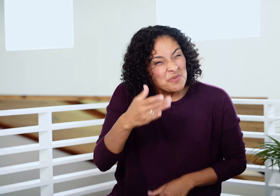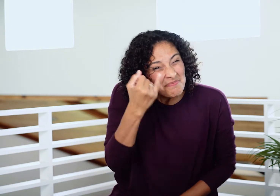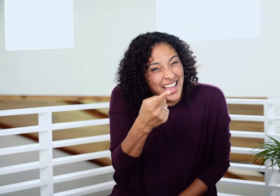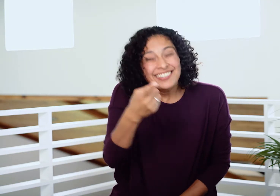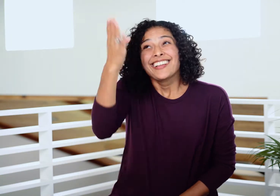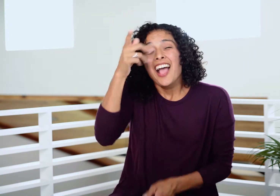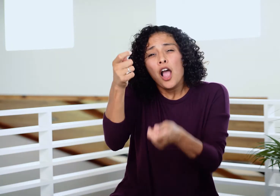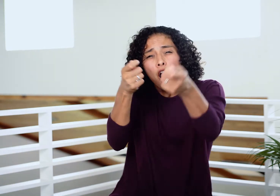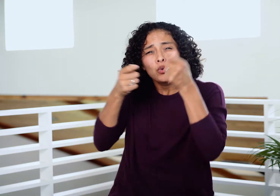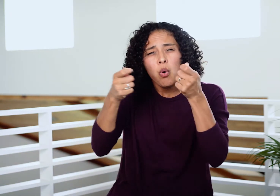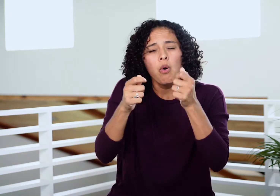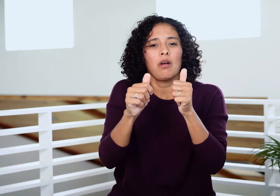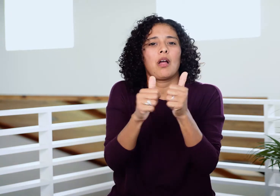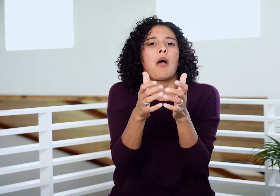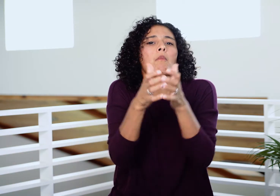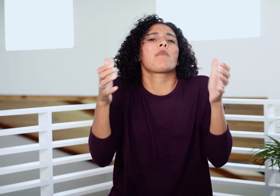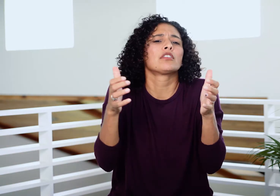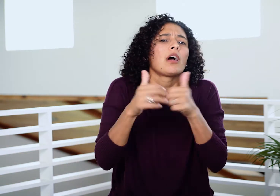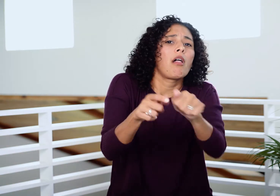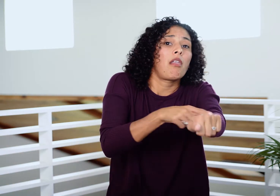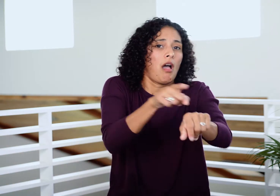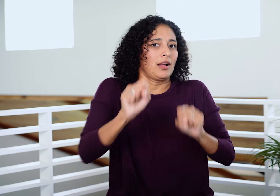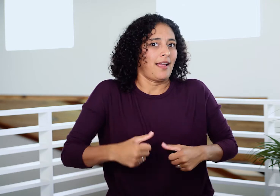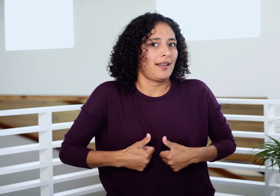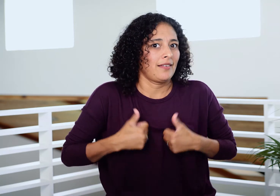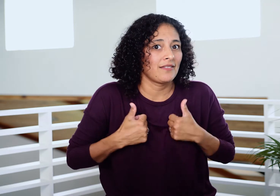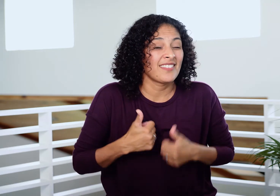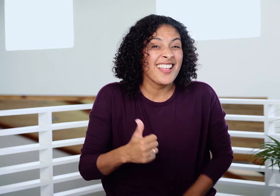God is sovereign over our life-span!